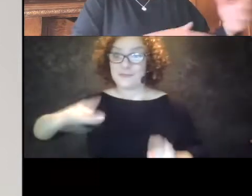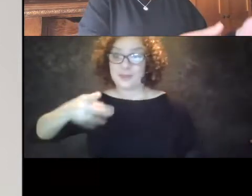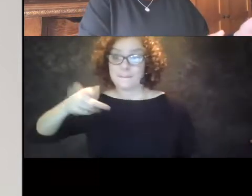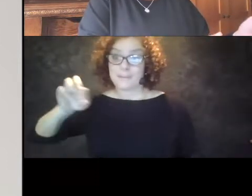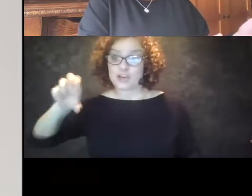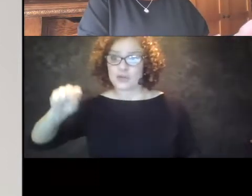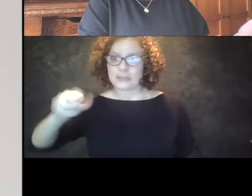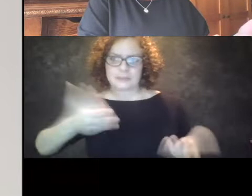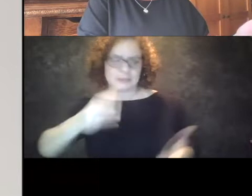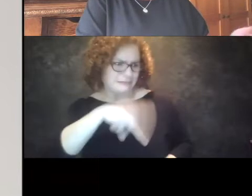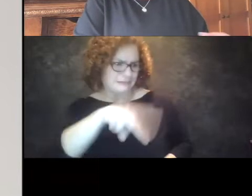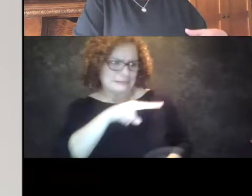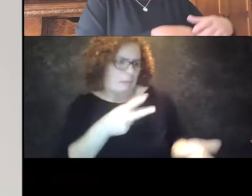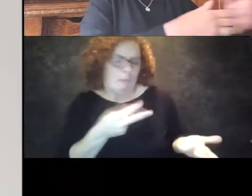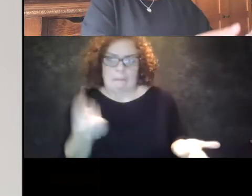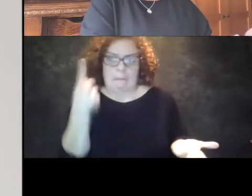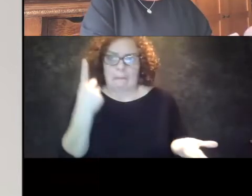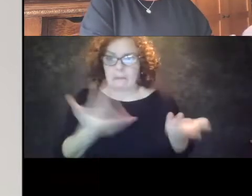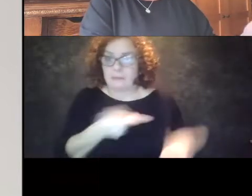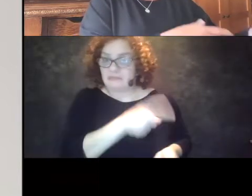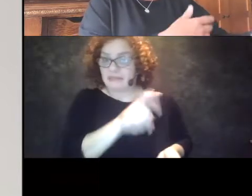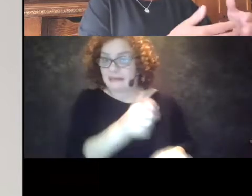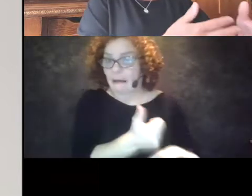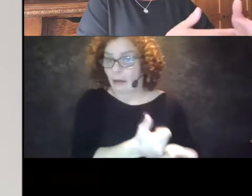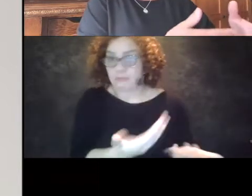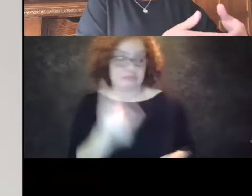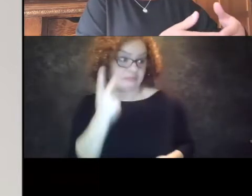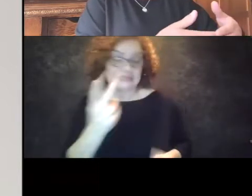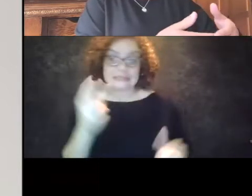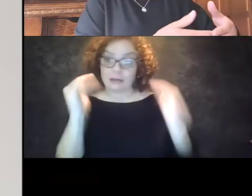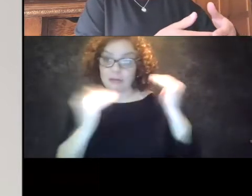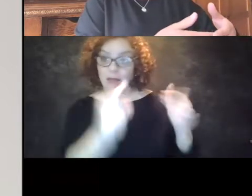just a kid that needs help, or that person's always with them without understanding that